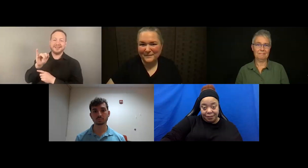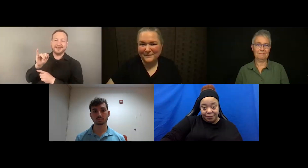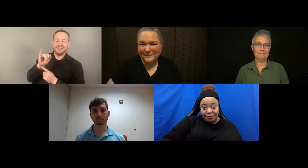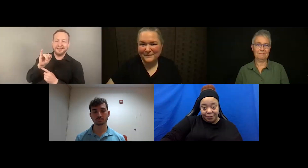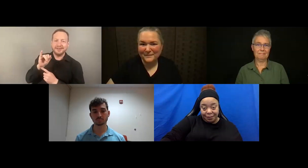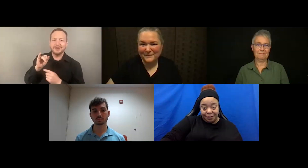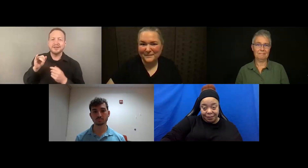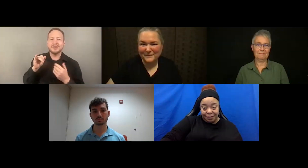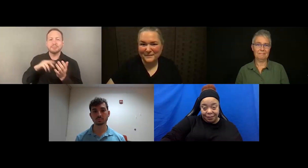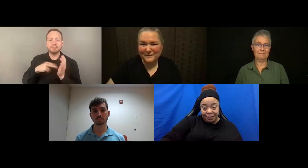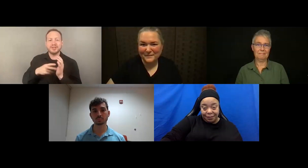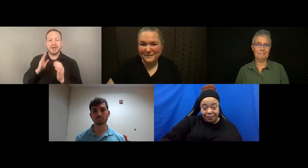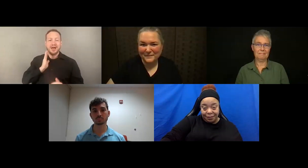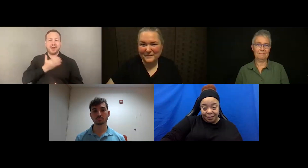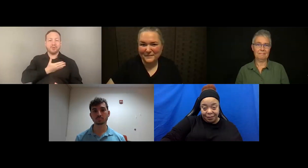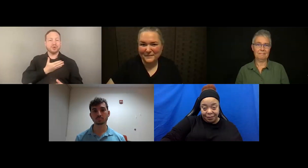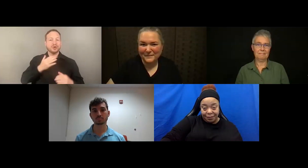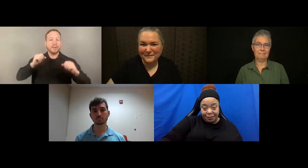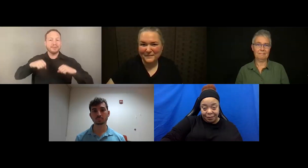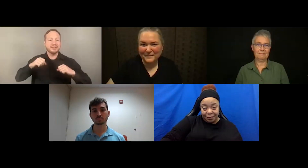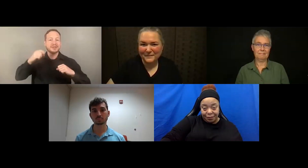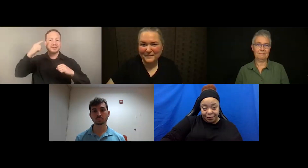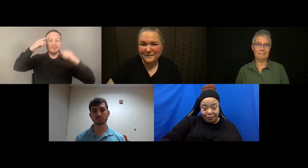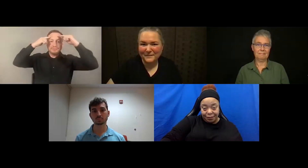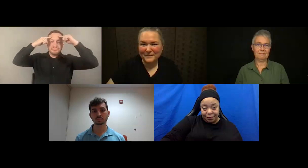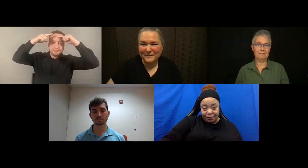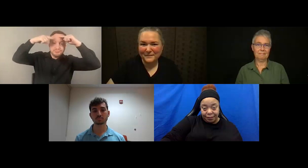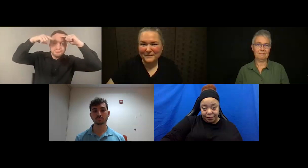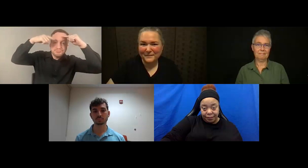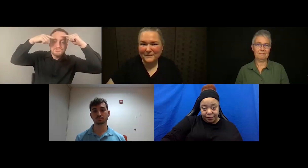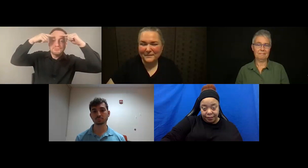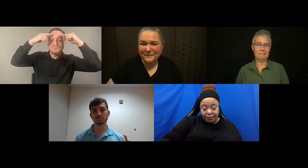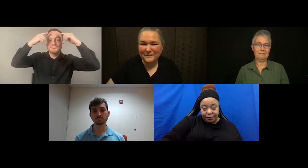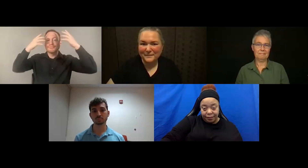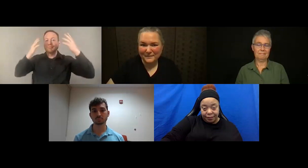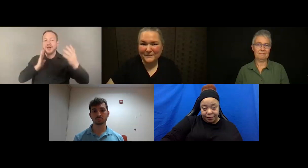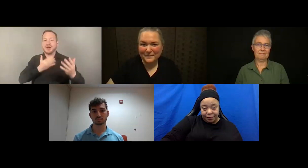it learns through controlled turn-taking. As "artificial intelligence,"